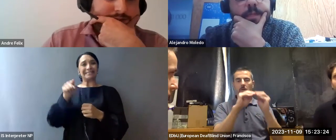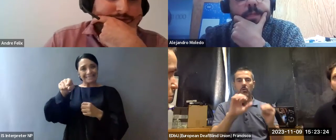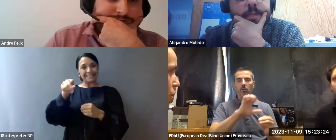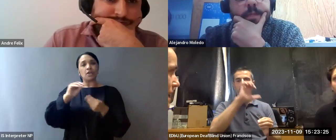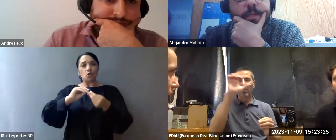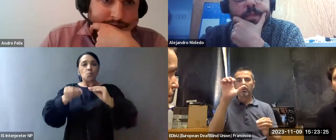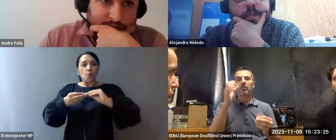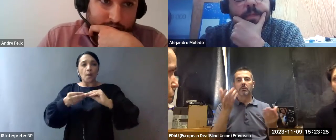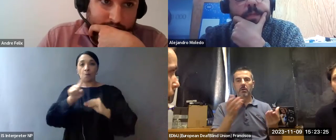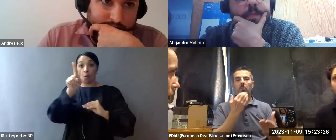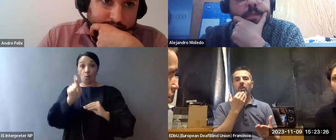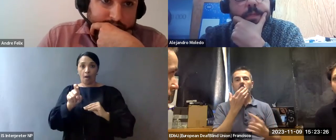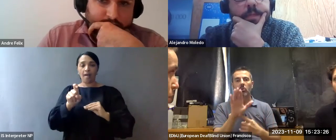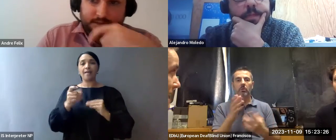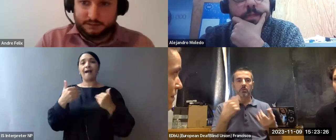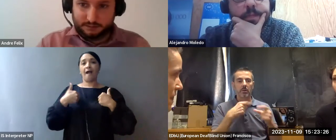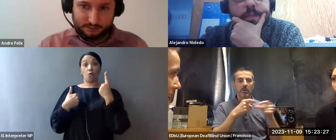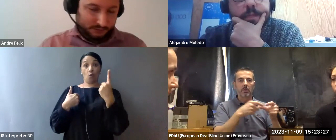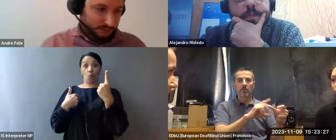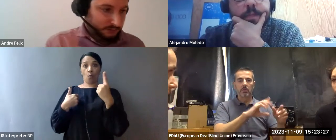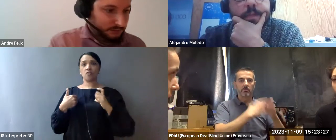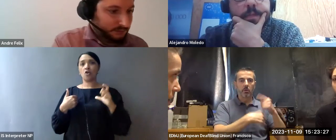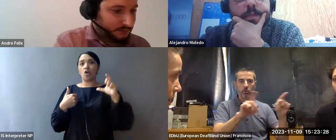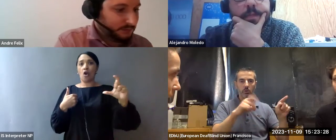that we only have one card that we leave in the car,